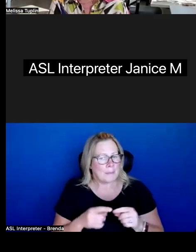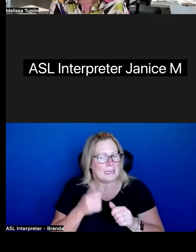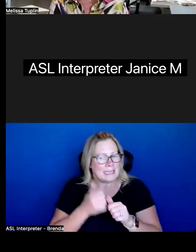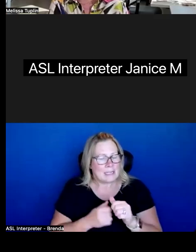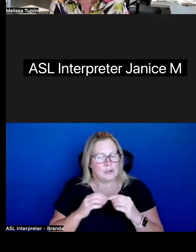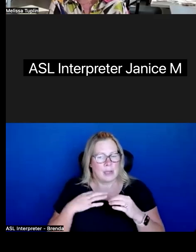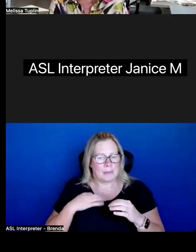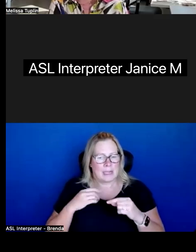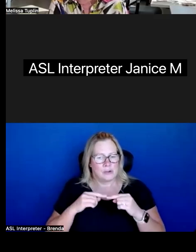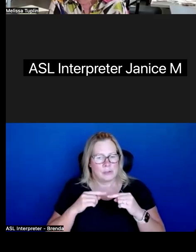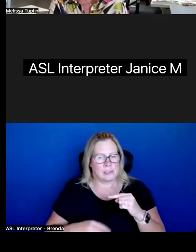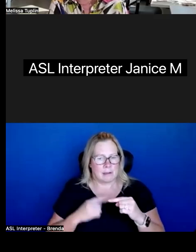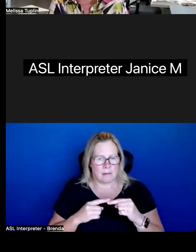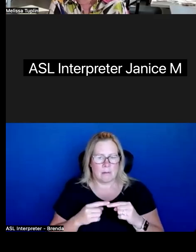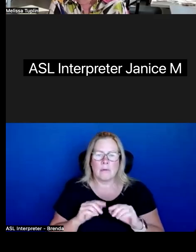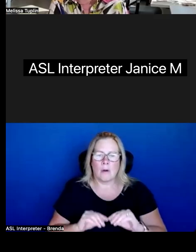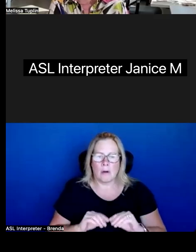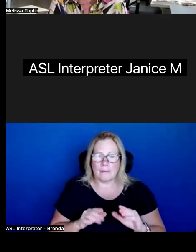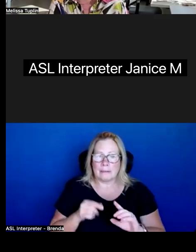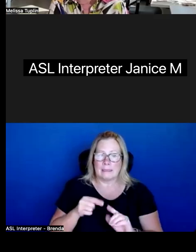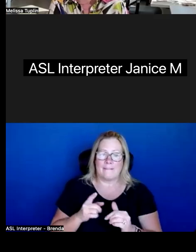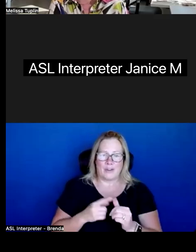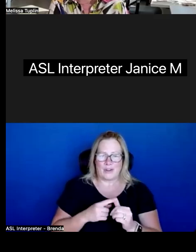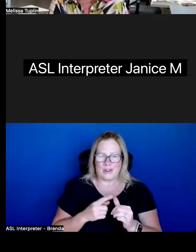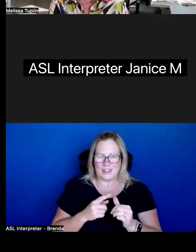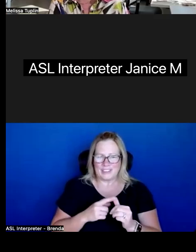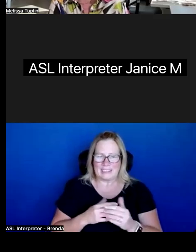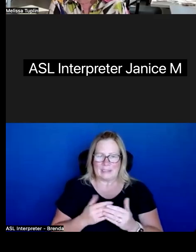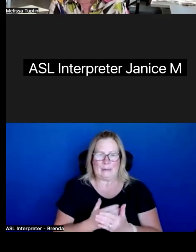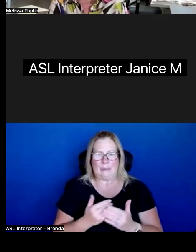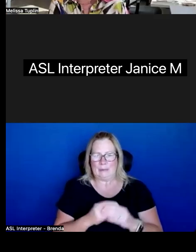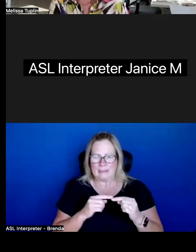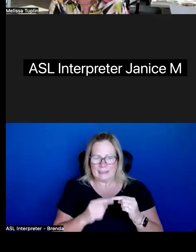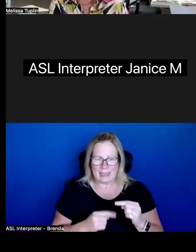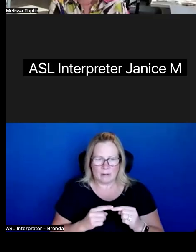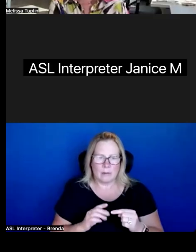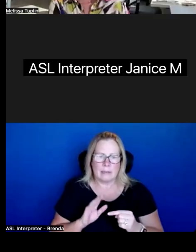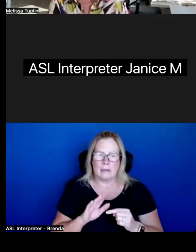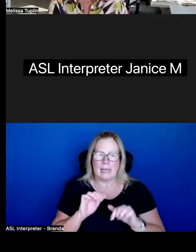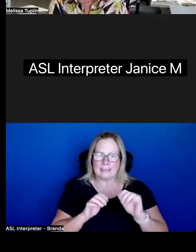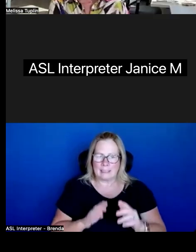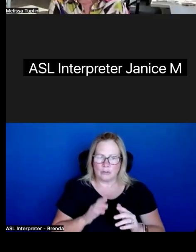next two to three years, after reviewing your application, experiencing your work. They may